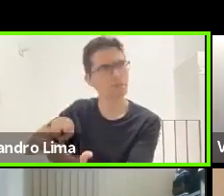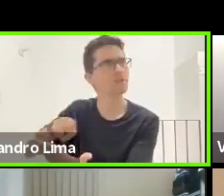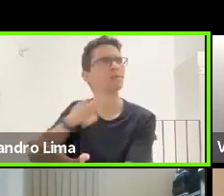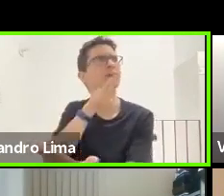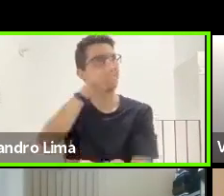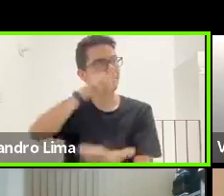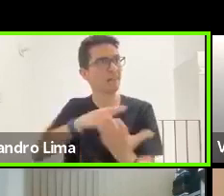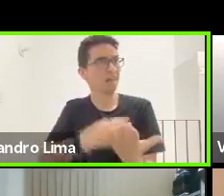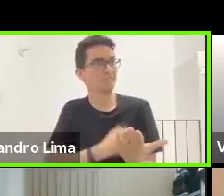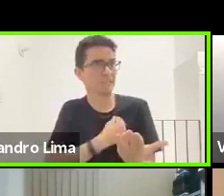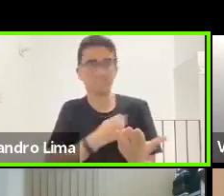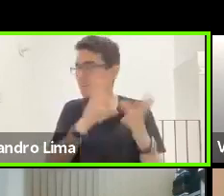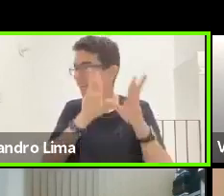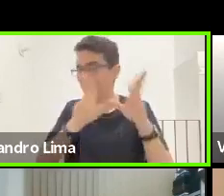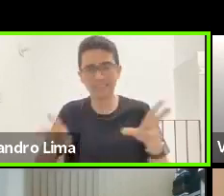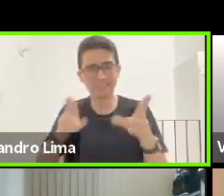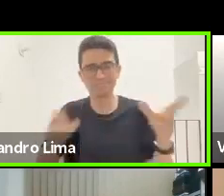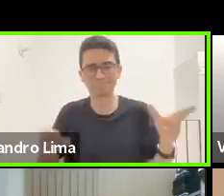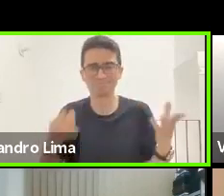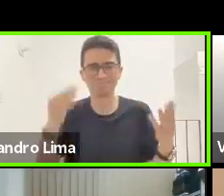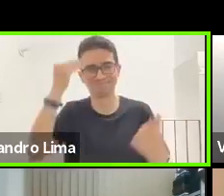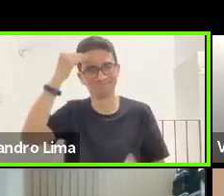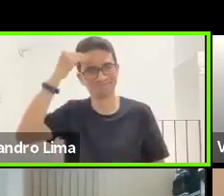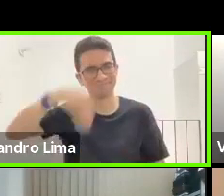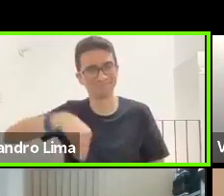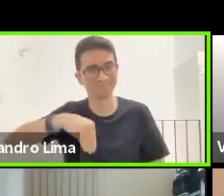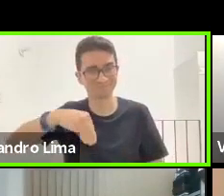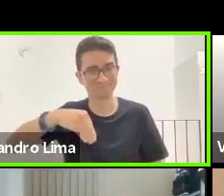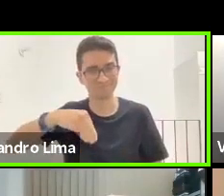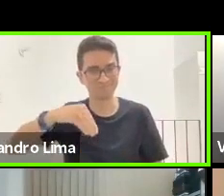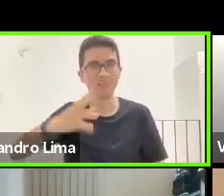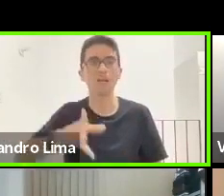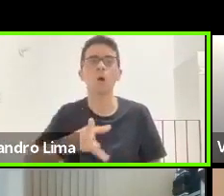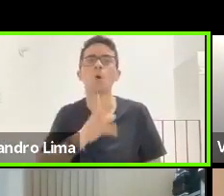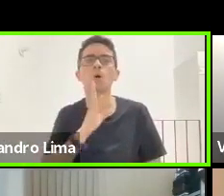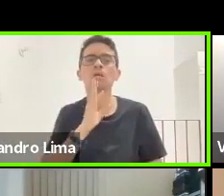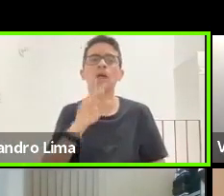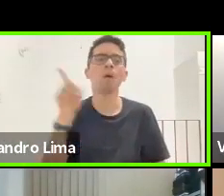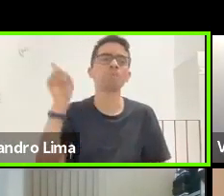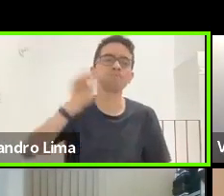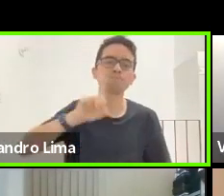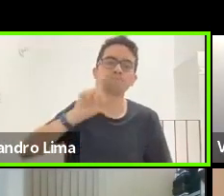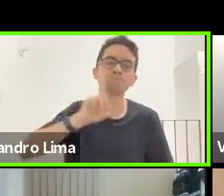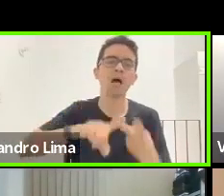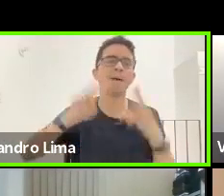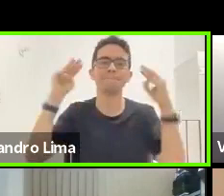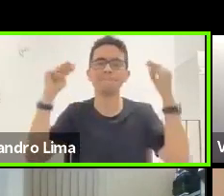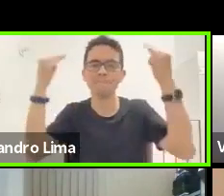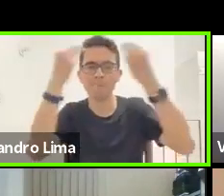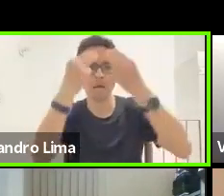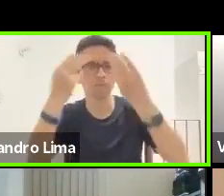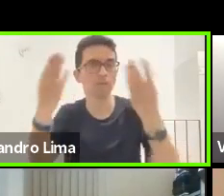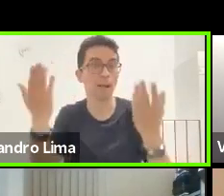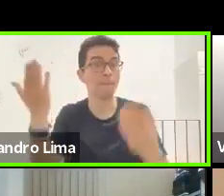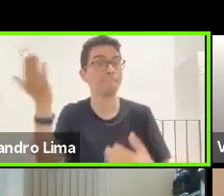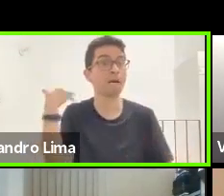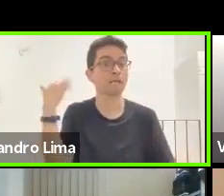u can I know the United States, know a bit about Mexico. I know I know a bit about the soviet Union know a bit about the soviet Union, these are. If I were to give the talk that. know a bit about Mexico I know